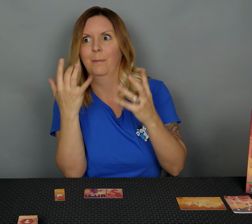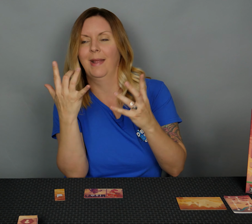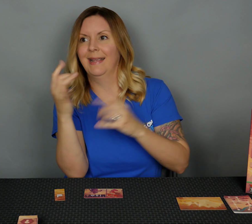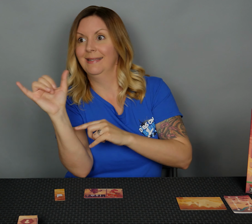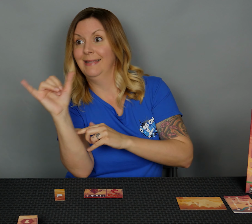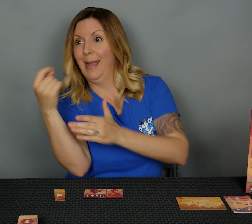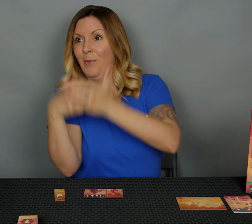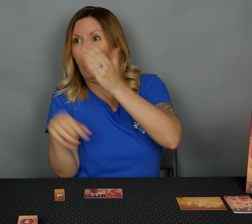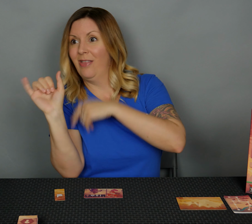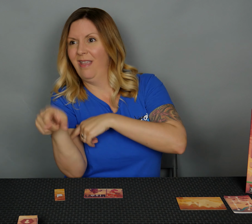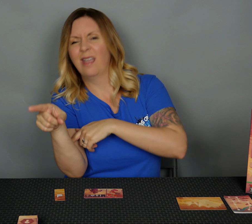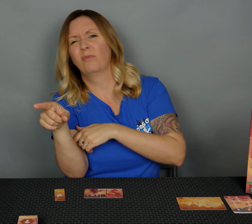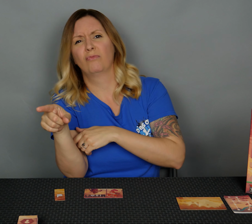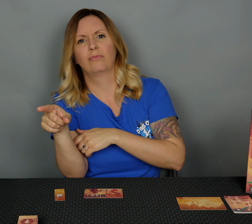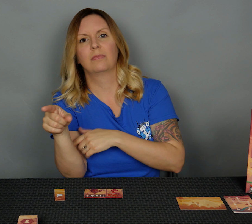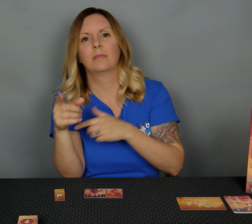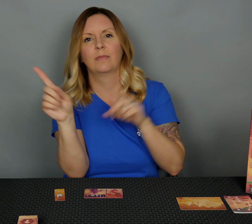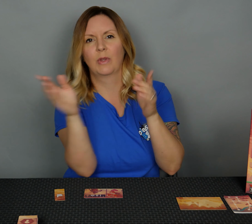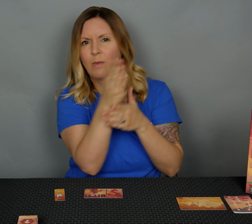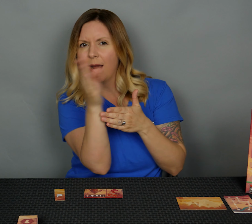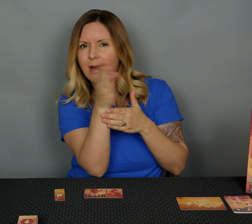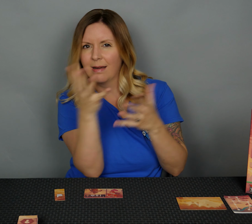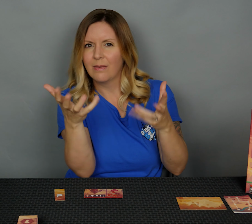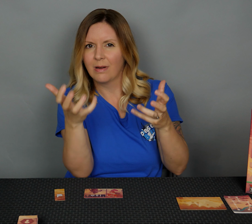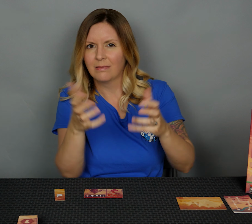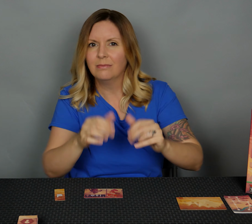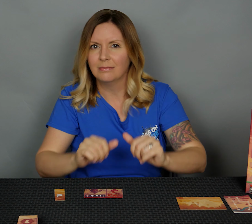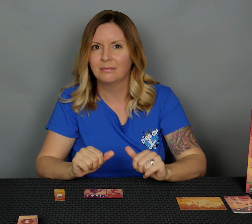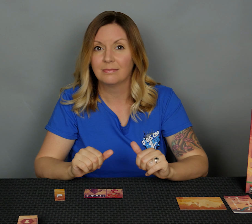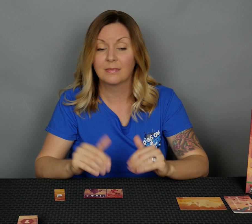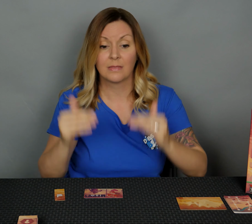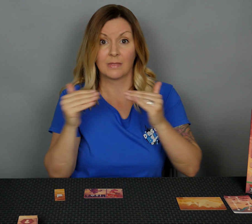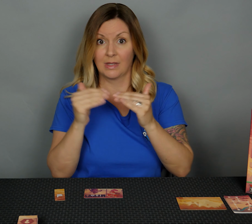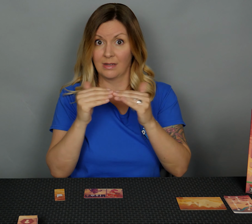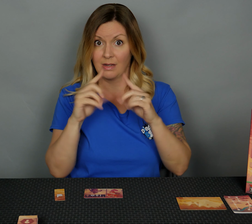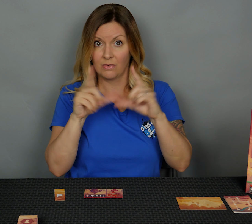You don’t want to use many buildings of the same cost.